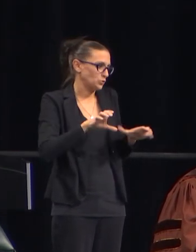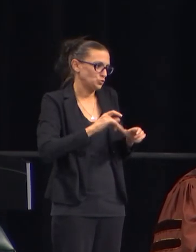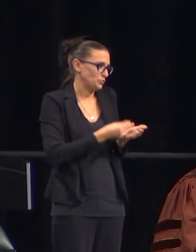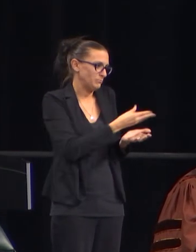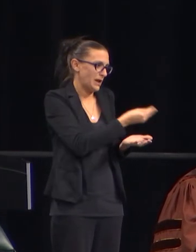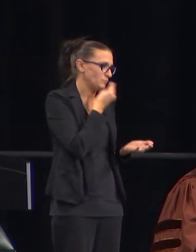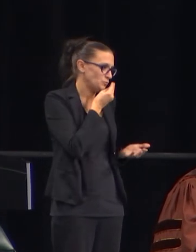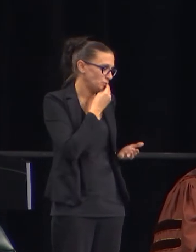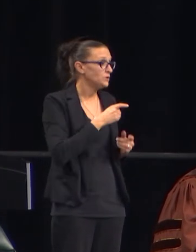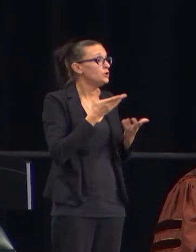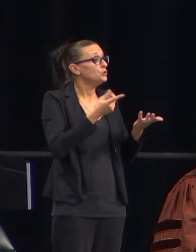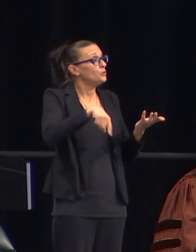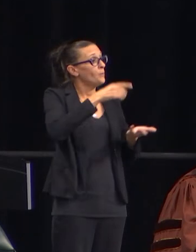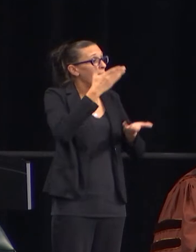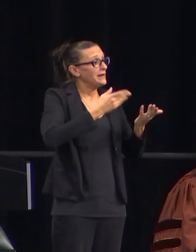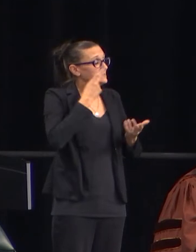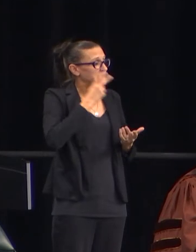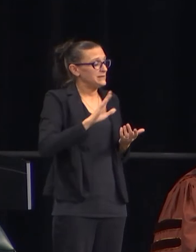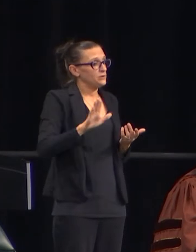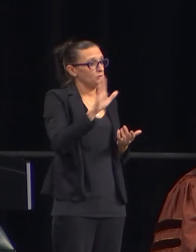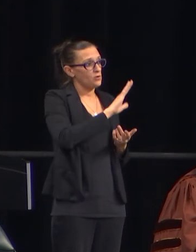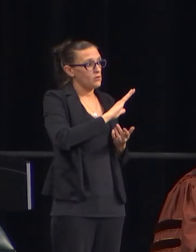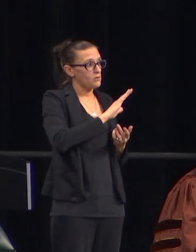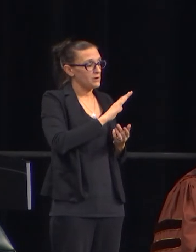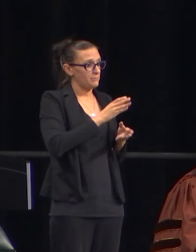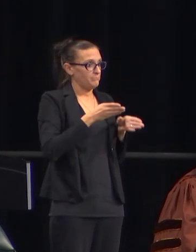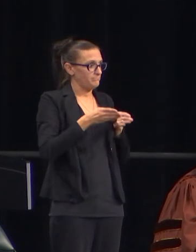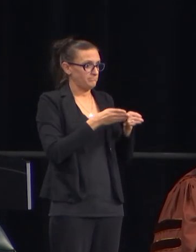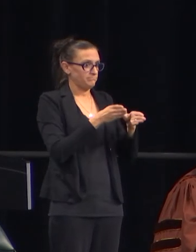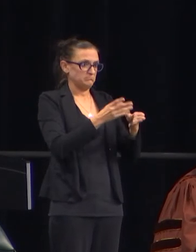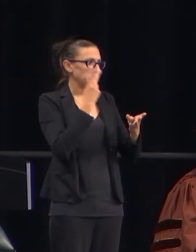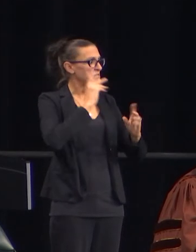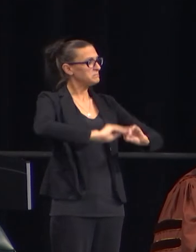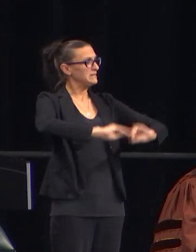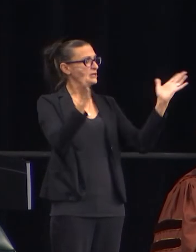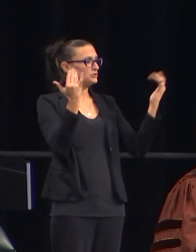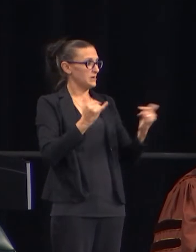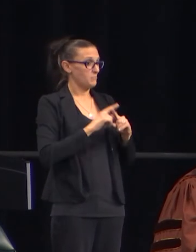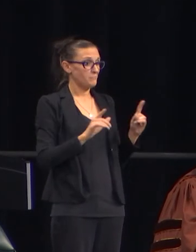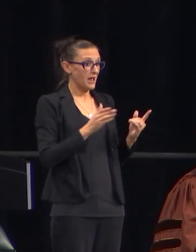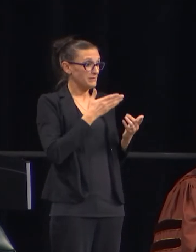You might see your fore path clear today, but your best opportunities may come at you